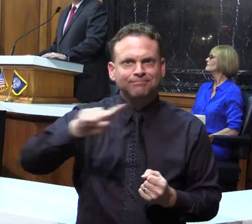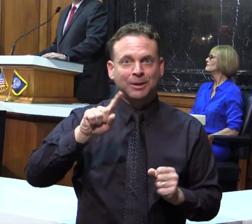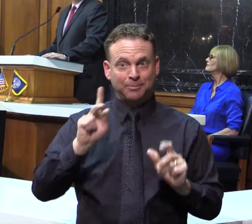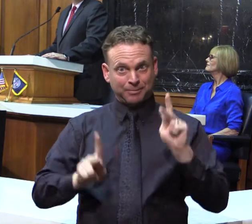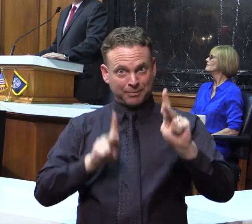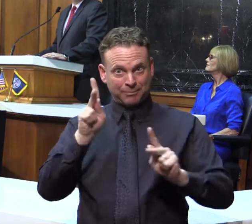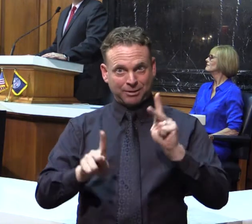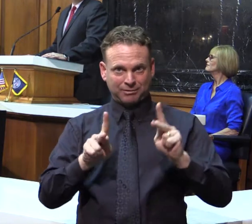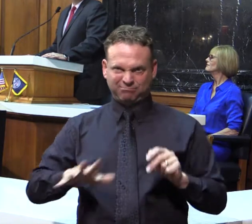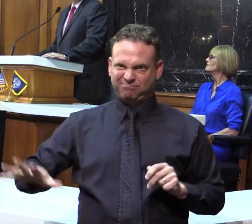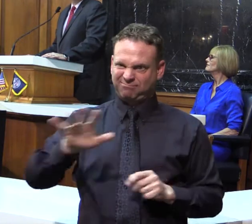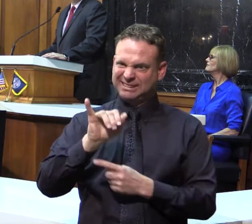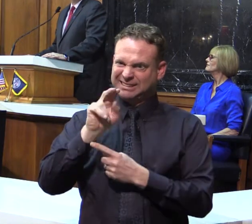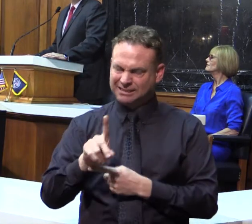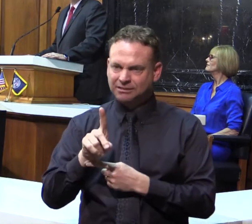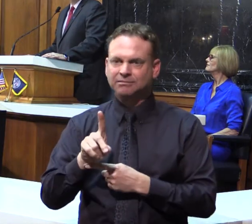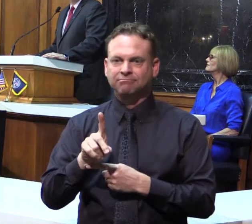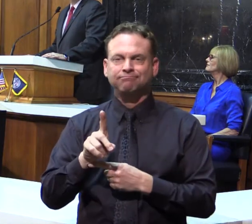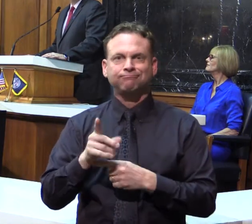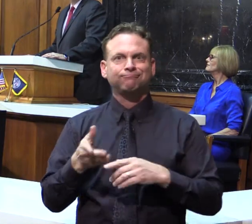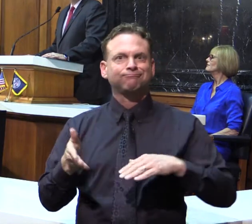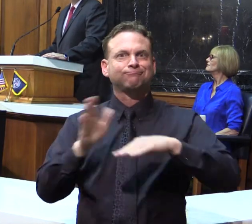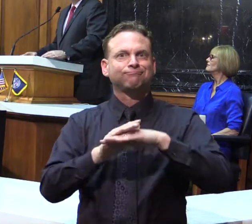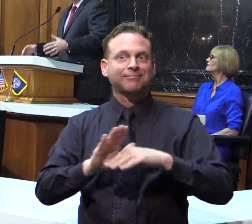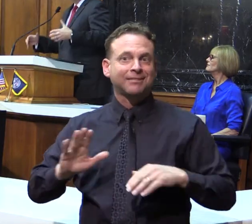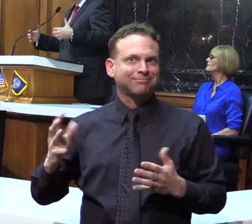bounty our state has to offer?